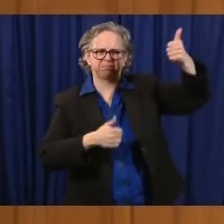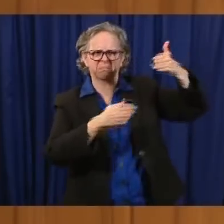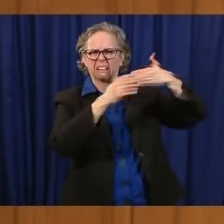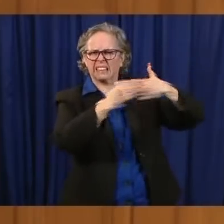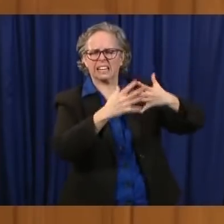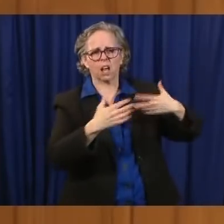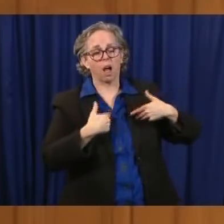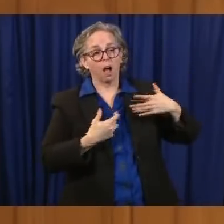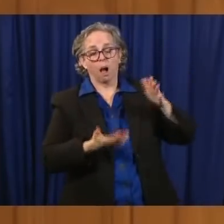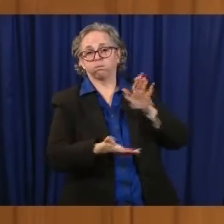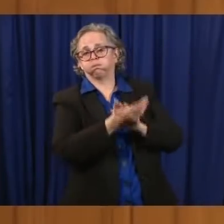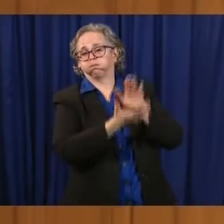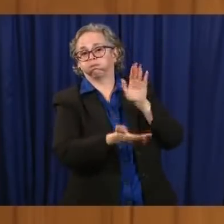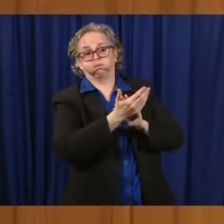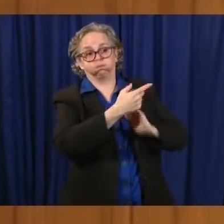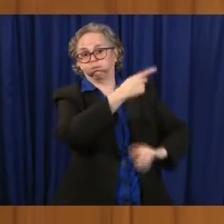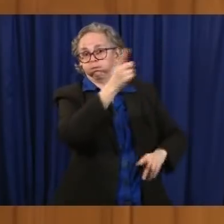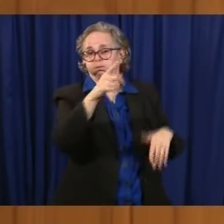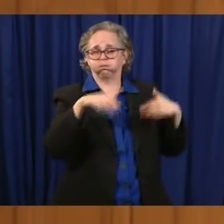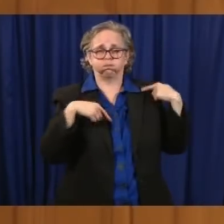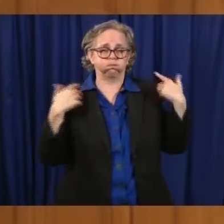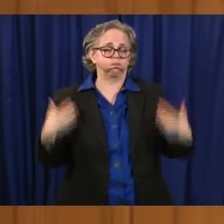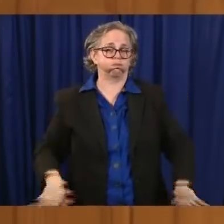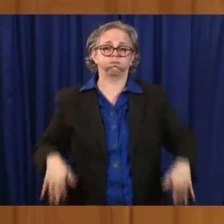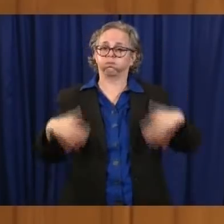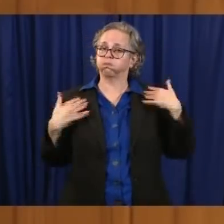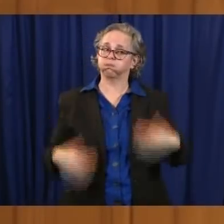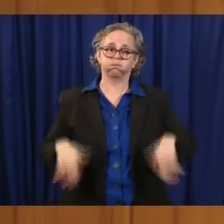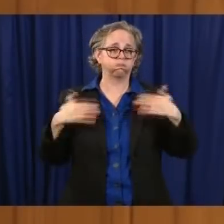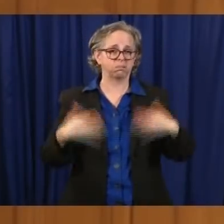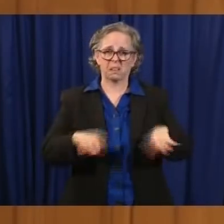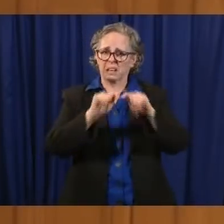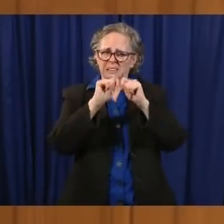EVERYWHERE ELSE IN THE COUNTRY. ONCE AGAIN, THE PRISONS, WE HAVE GREAT LEADERSHIP HAVE BEEN